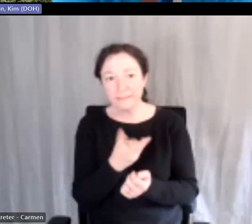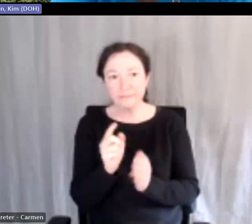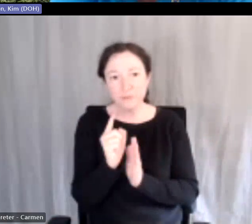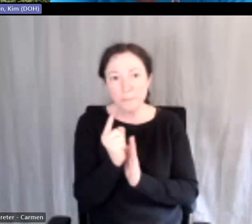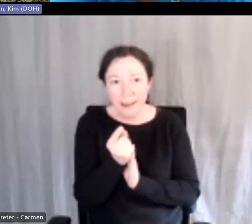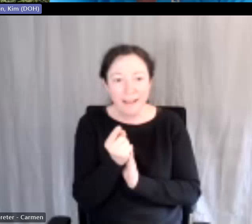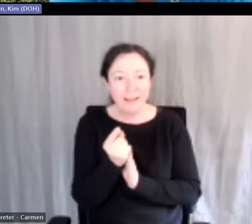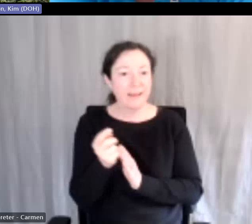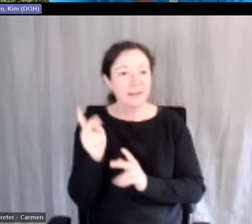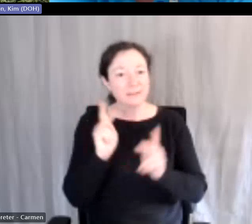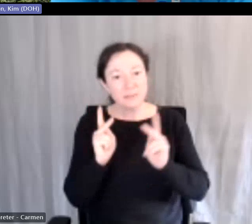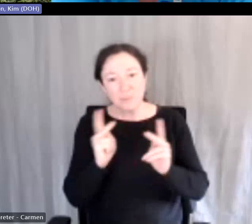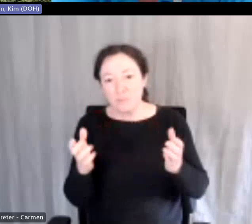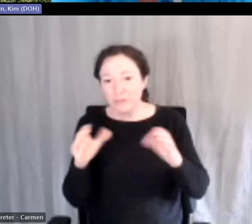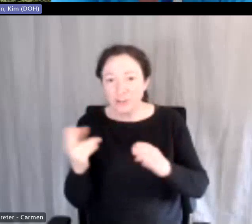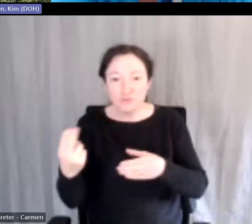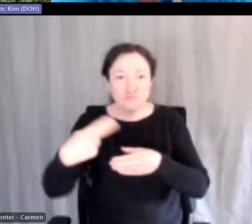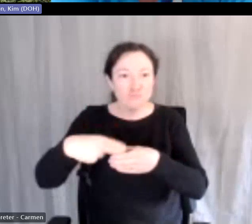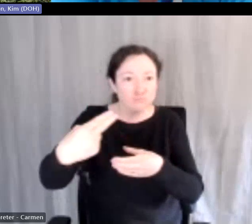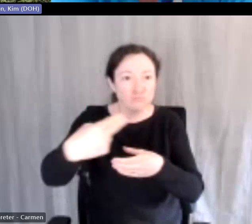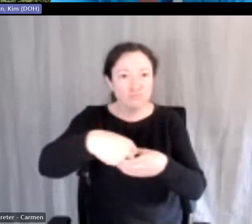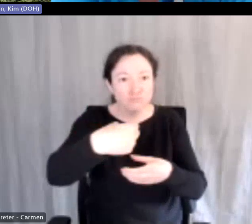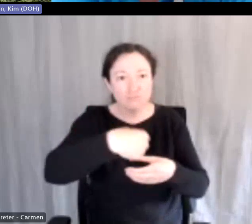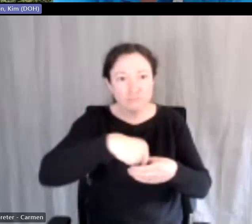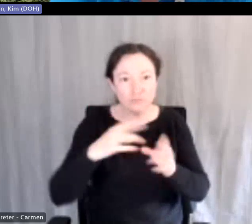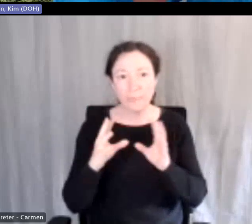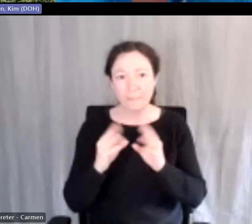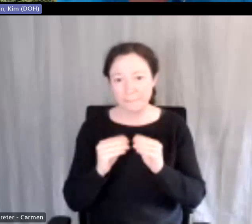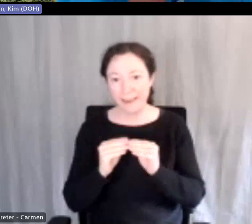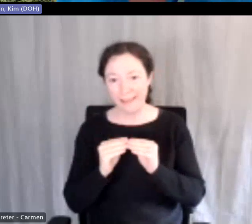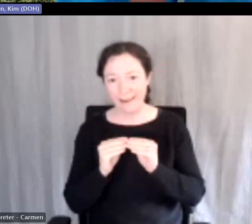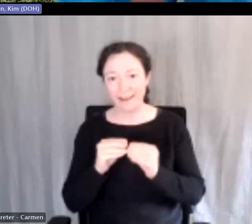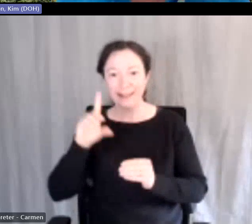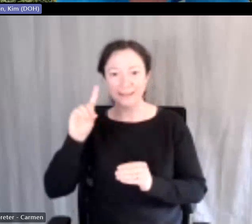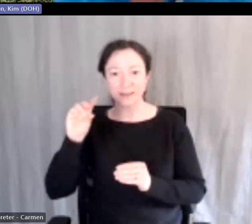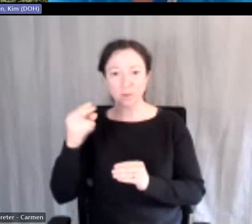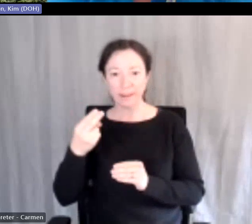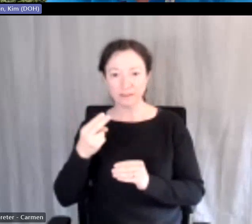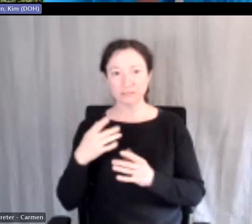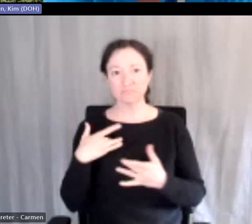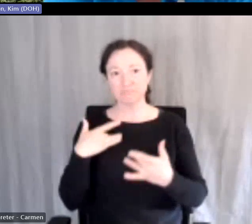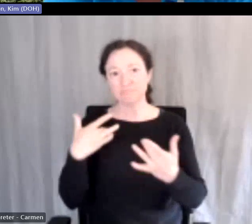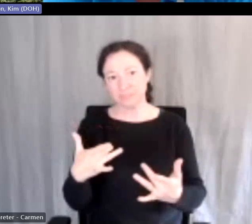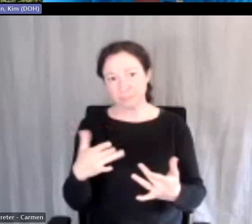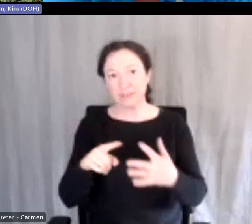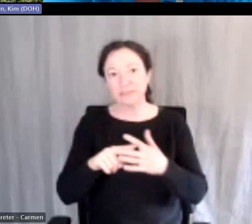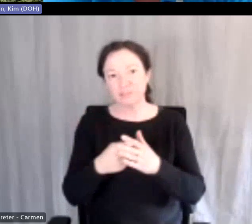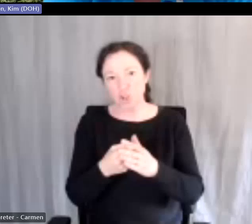to join the meeting. At DOH we typically start at five after, I think we'll give,